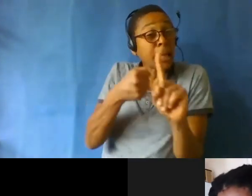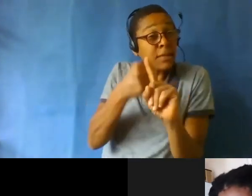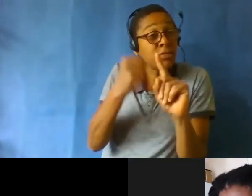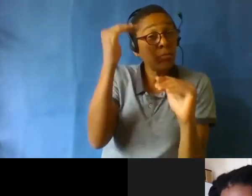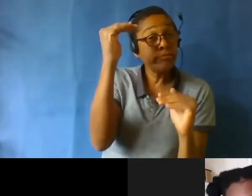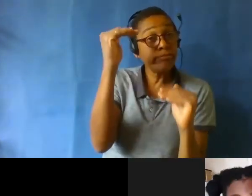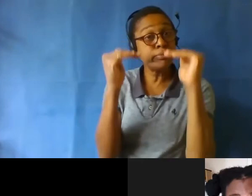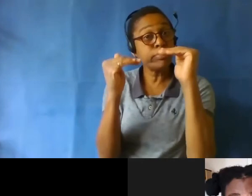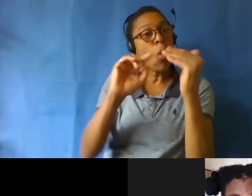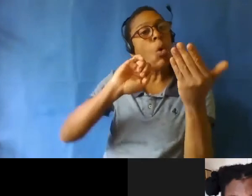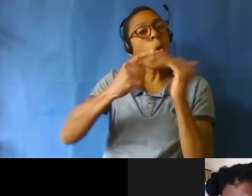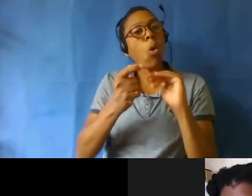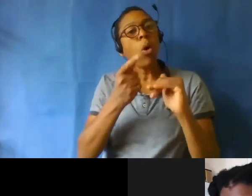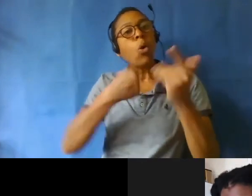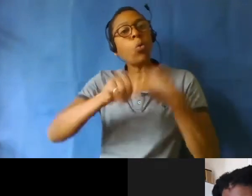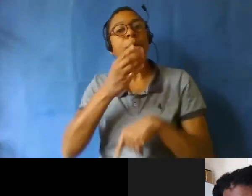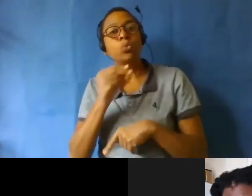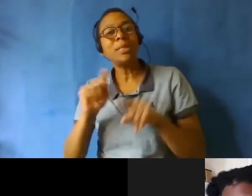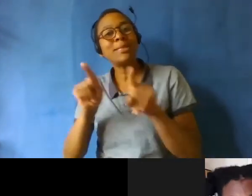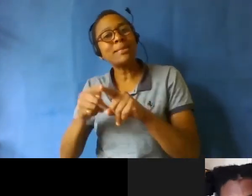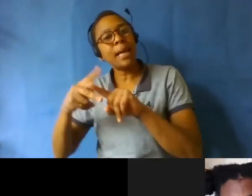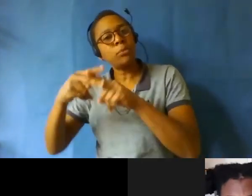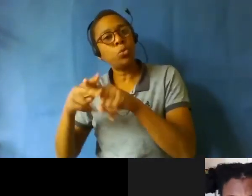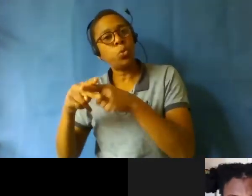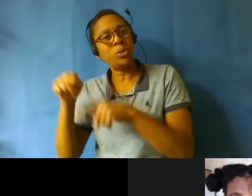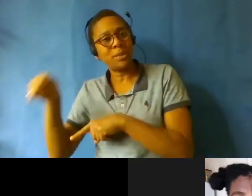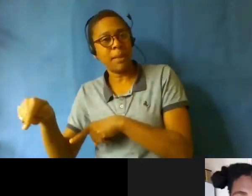opportunity I won't harp on there were so many wonderful points raised but I'll